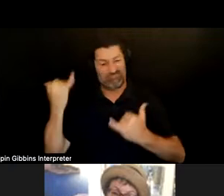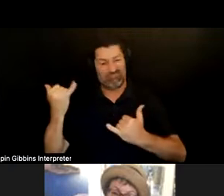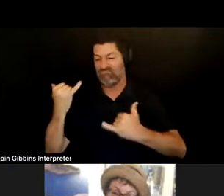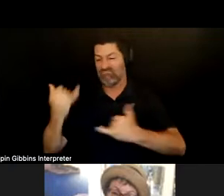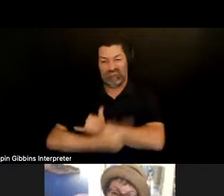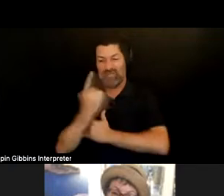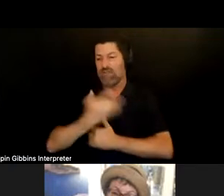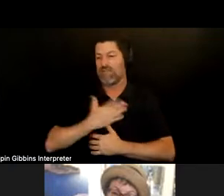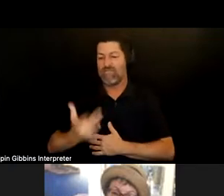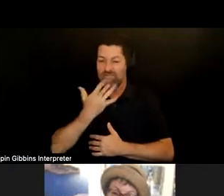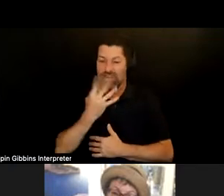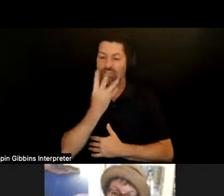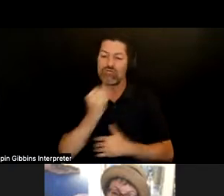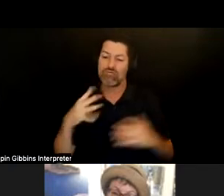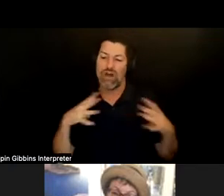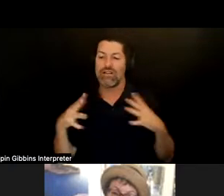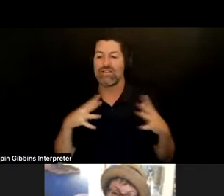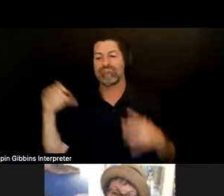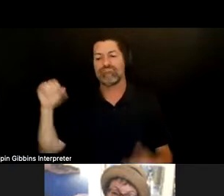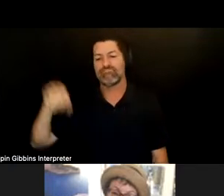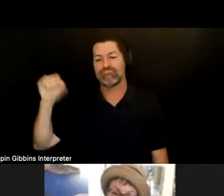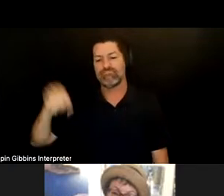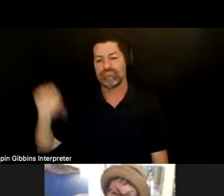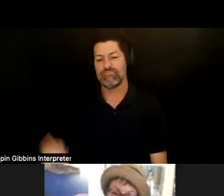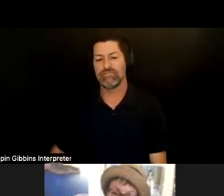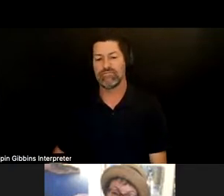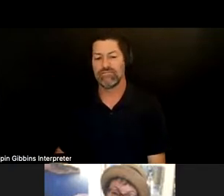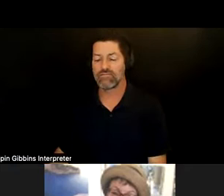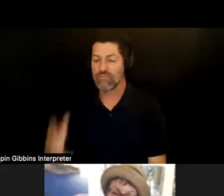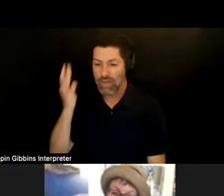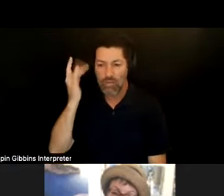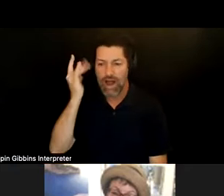my favorite jewelry, and I think part of that is because I was a budding English major.